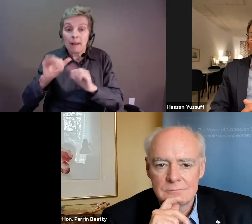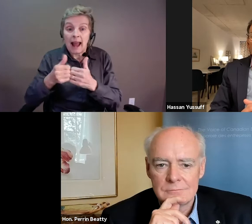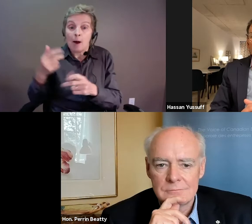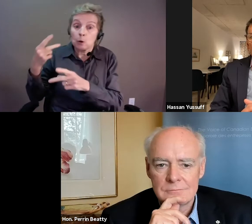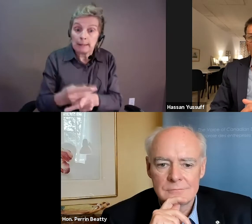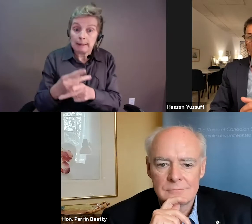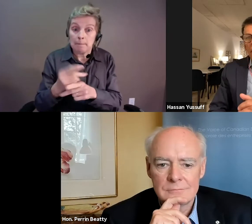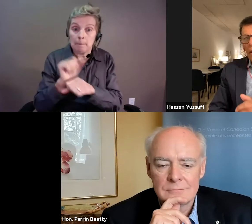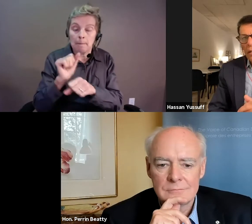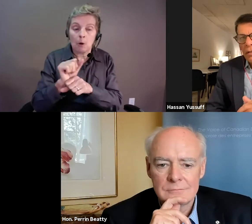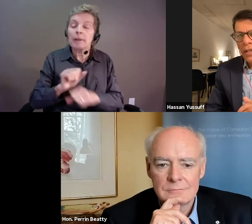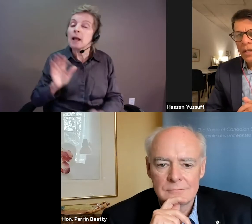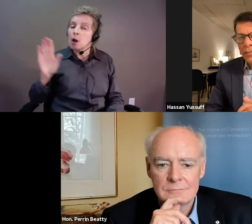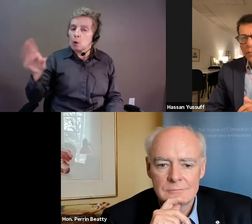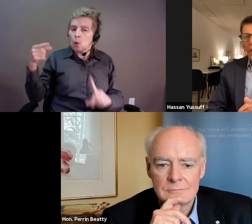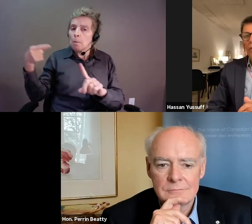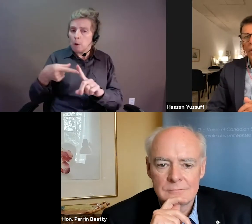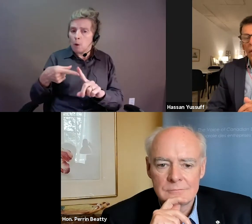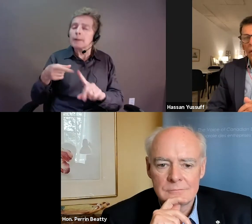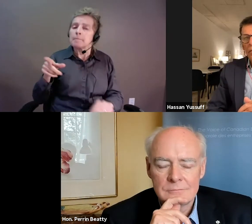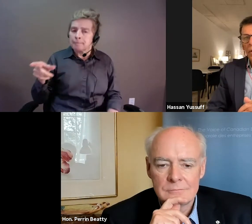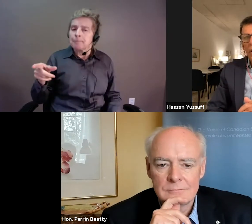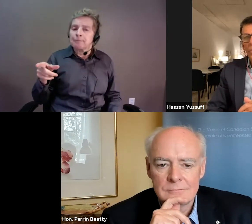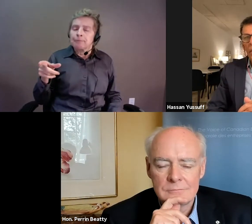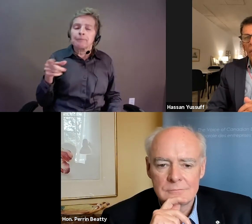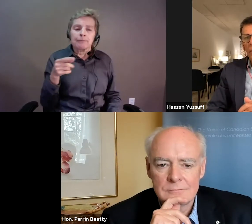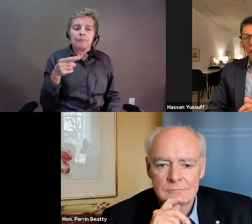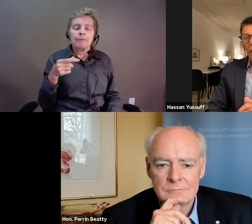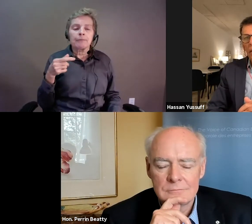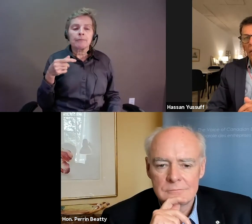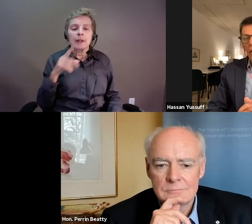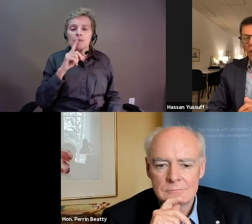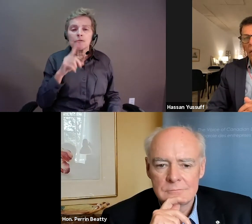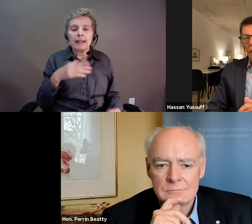I think you point, Perrin, I think is very, very close to my heart is that